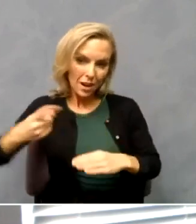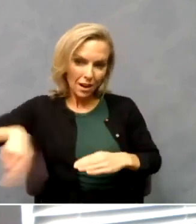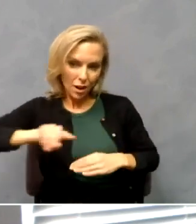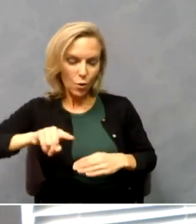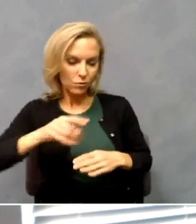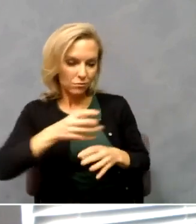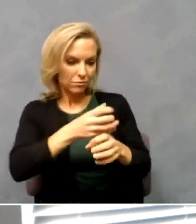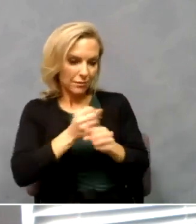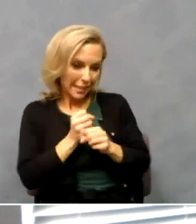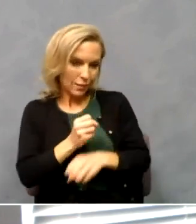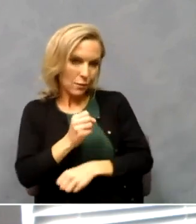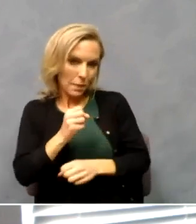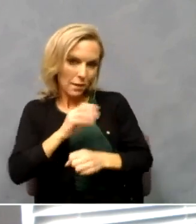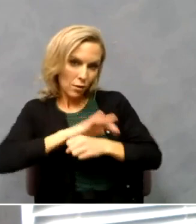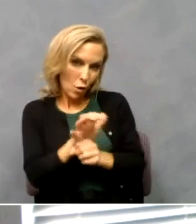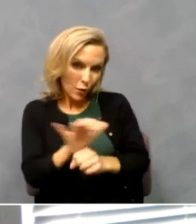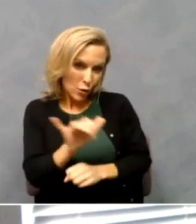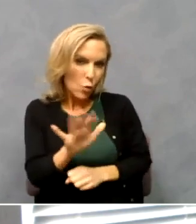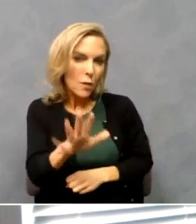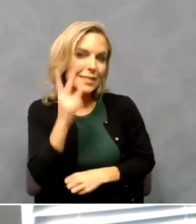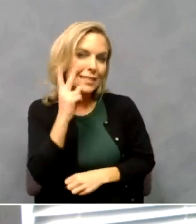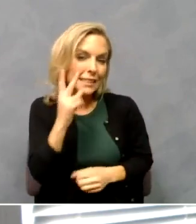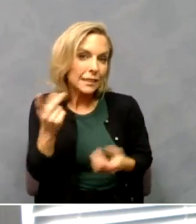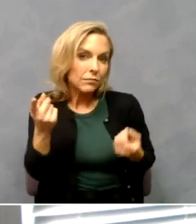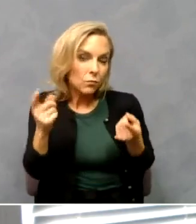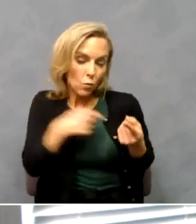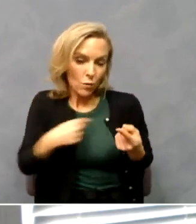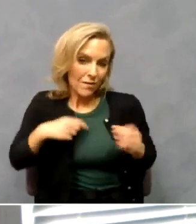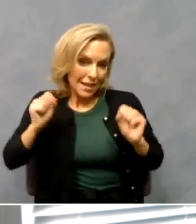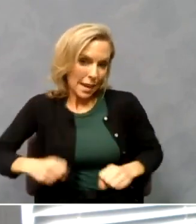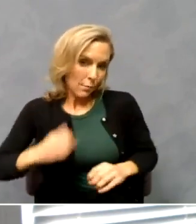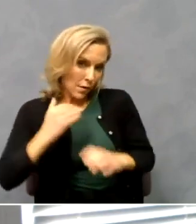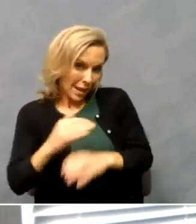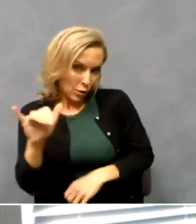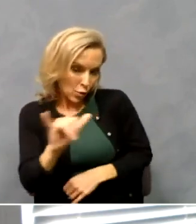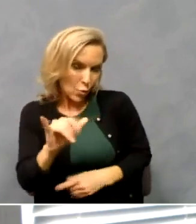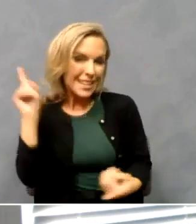see that with time. But until we get there, ball is in your court. We need